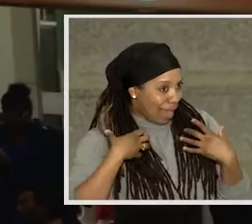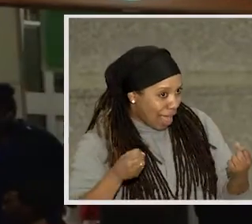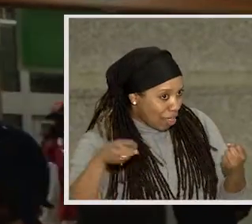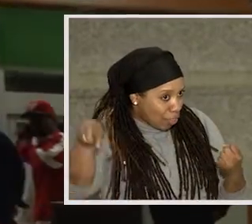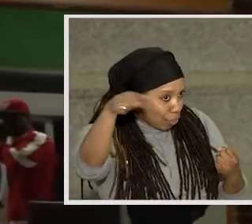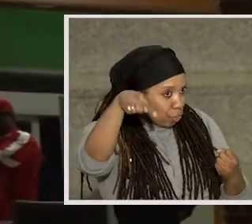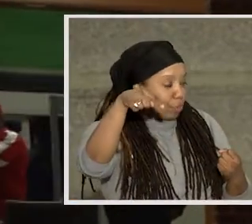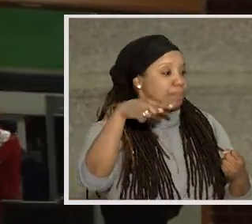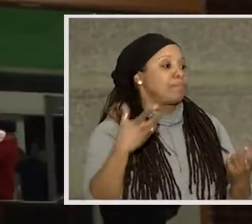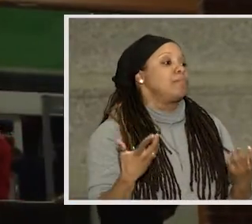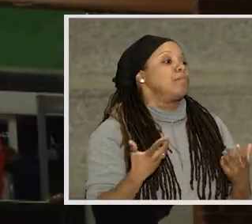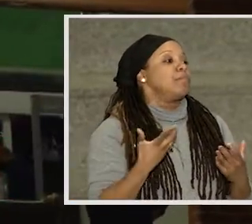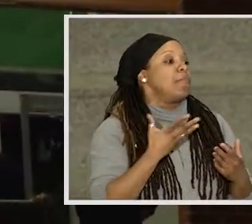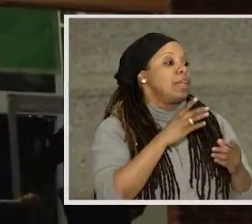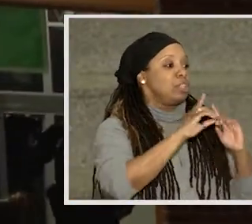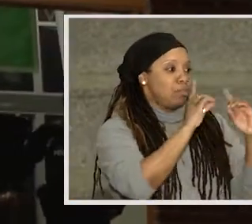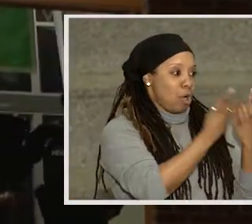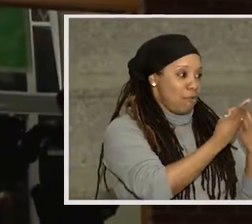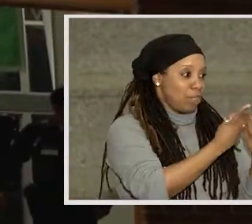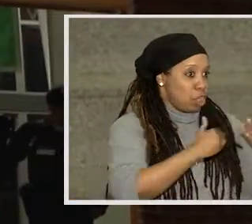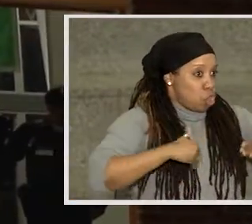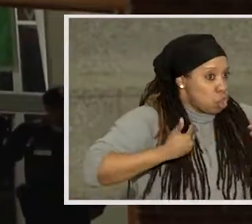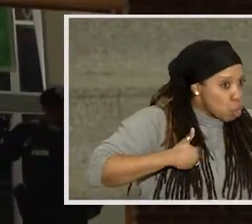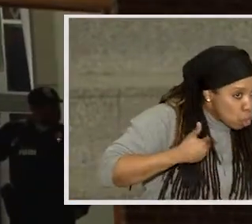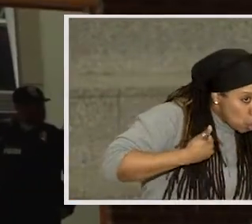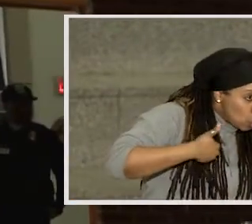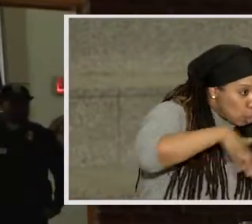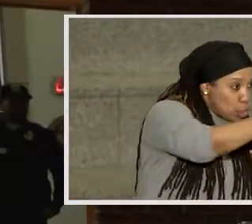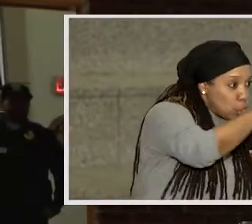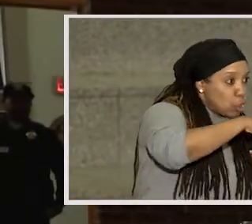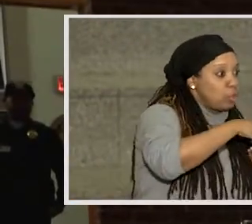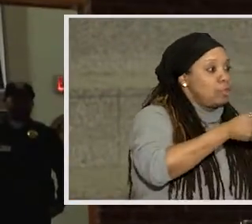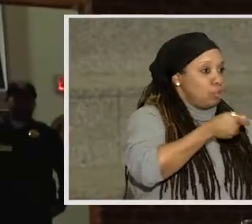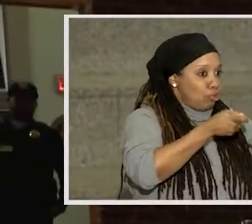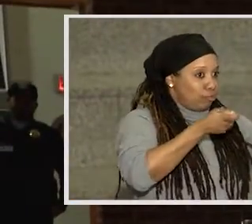REHABILITATION SERVICES, CARING FOR OUR VULNERABLE YOUTH WHO